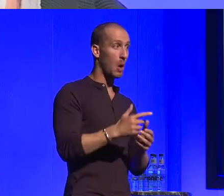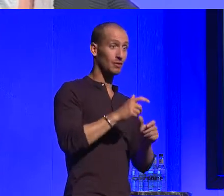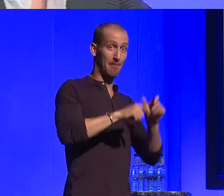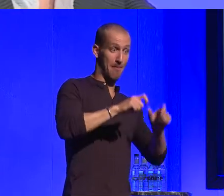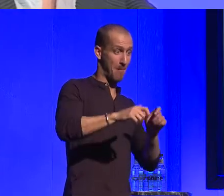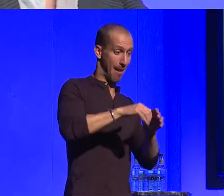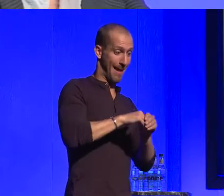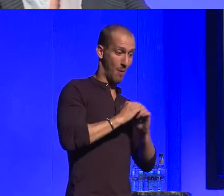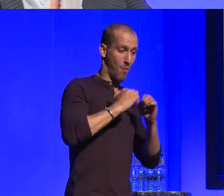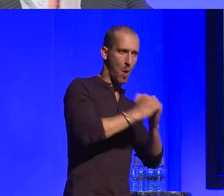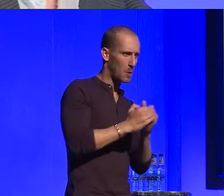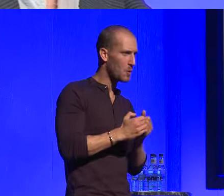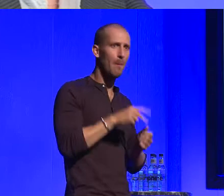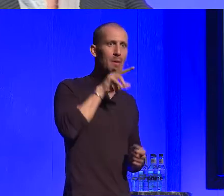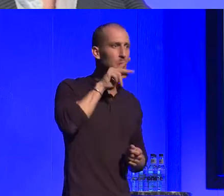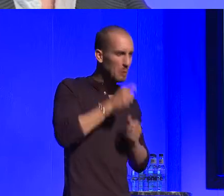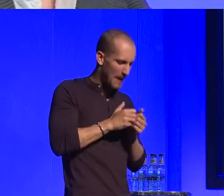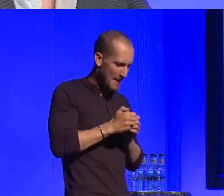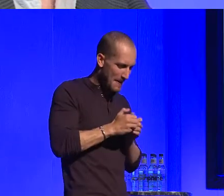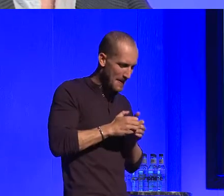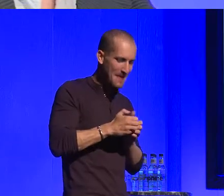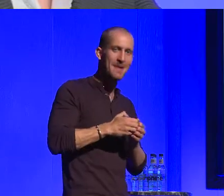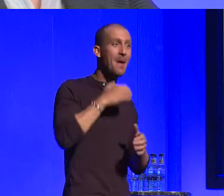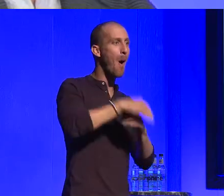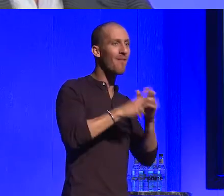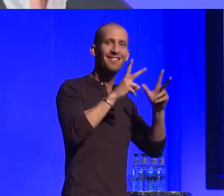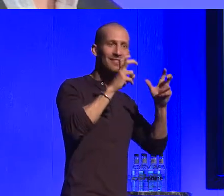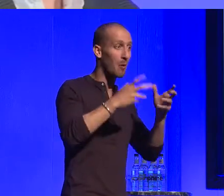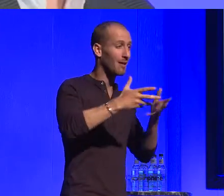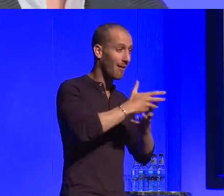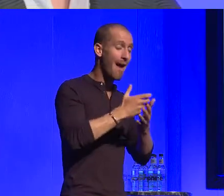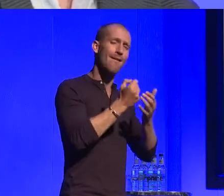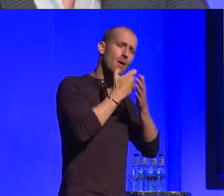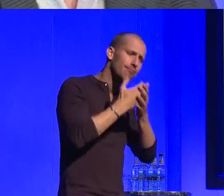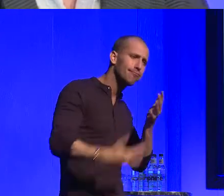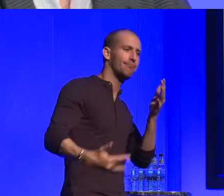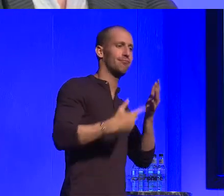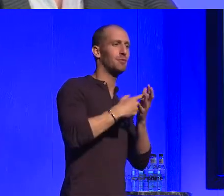For those of you who were not able to be there, there are an awful lot of tweets and proceedings